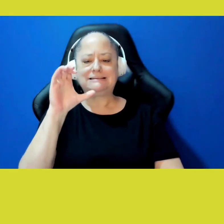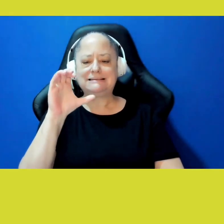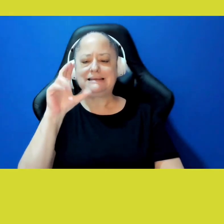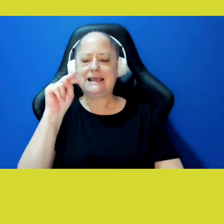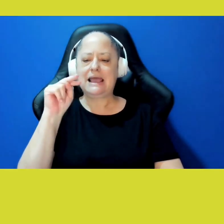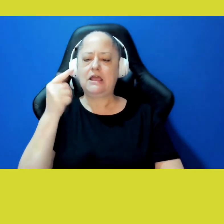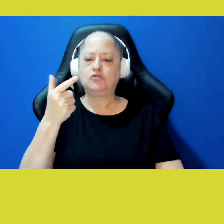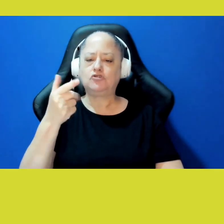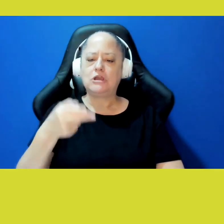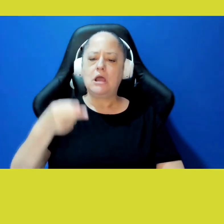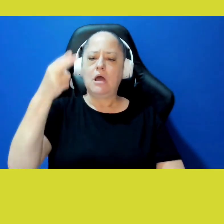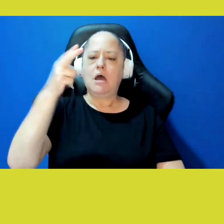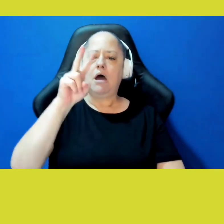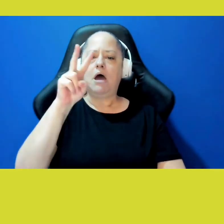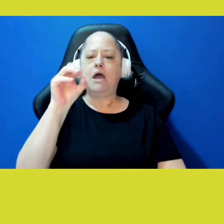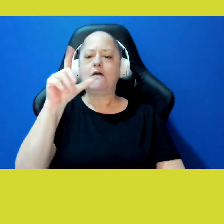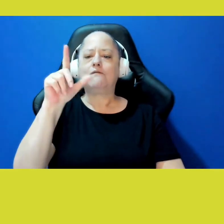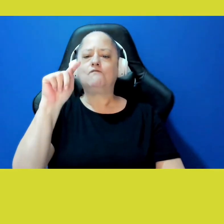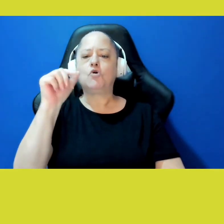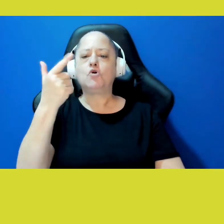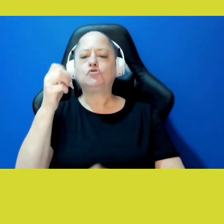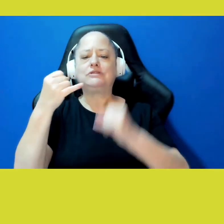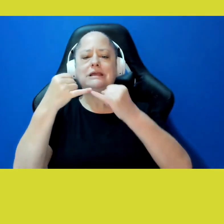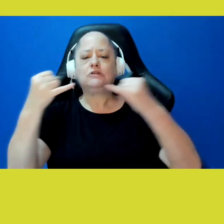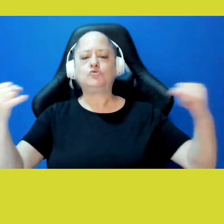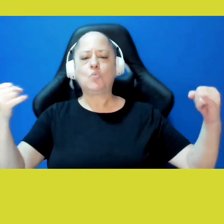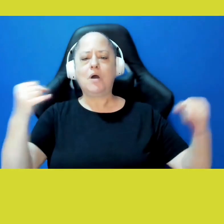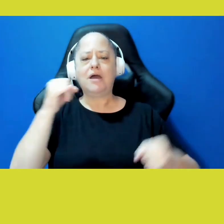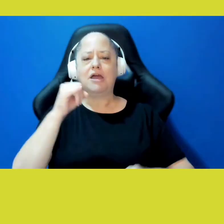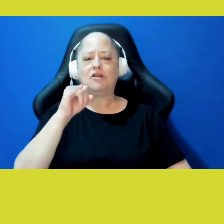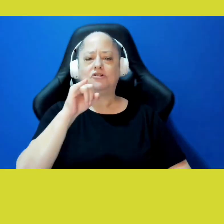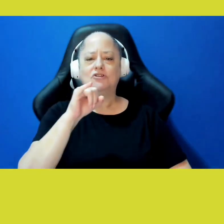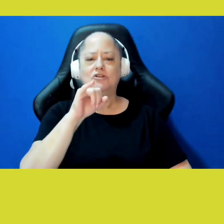voltage wires, you know, 3,800, 4,800 volts, very,